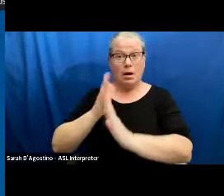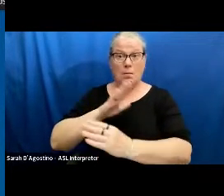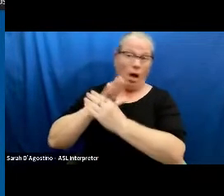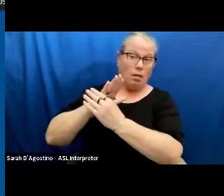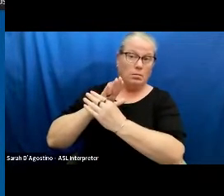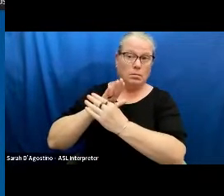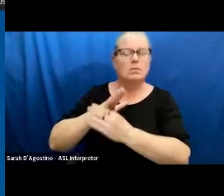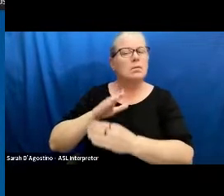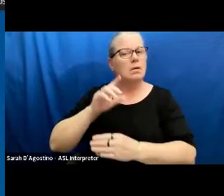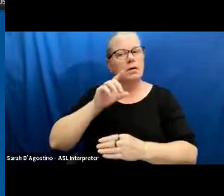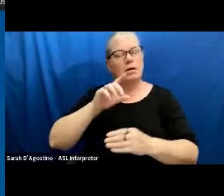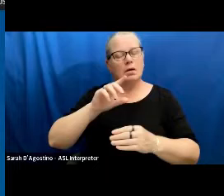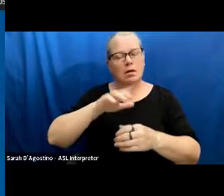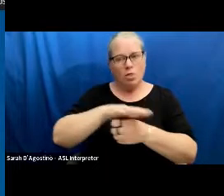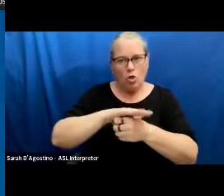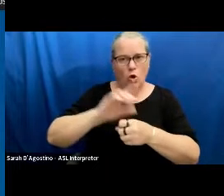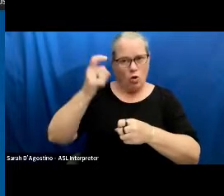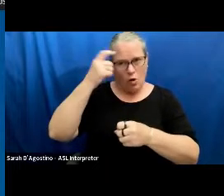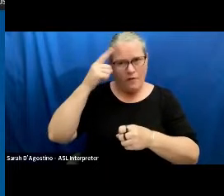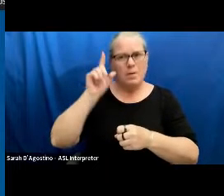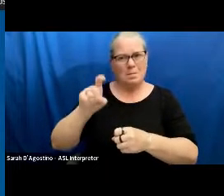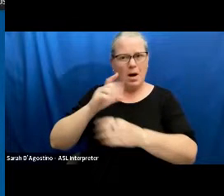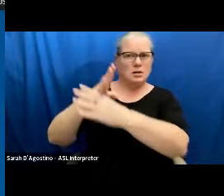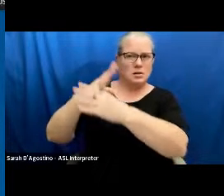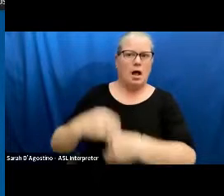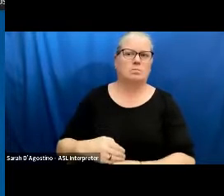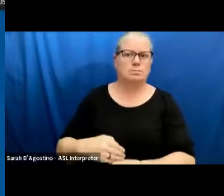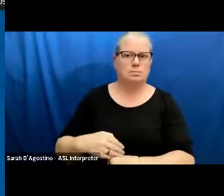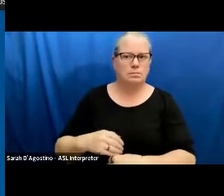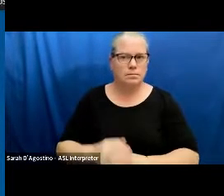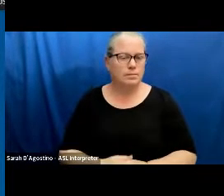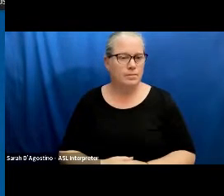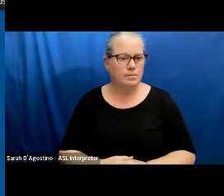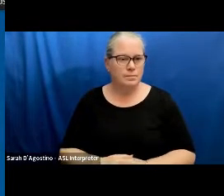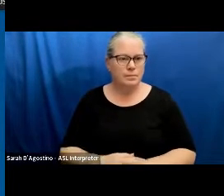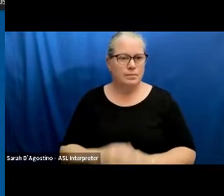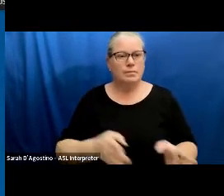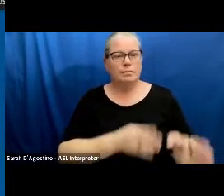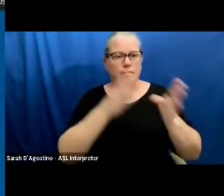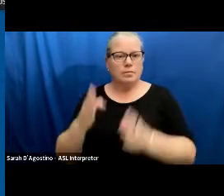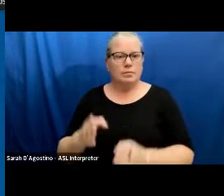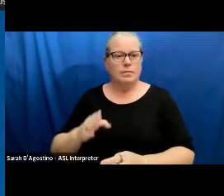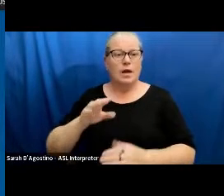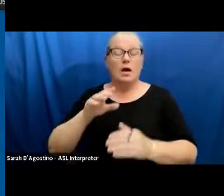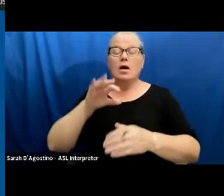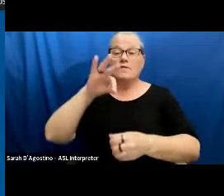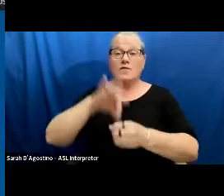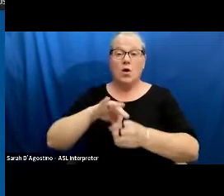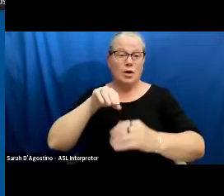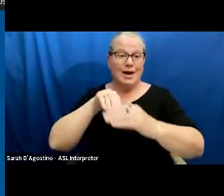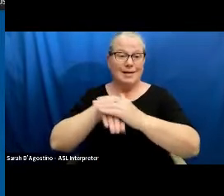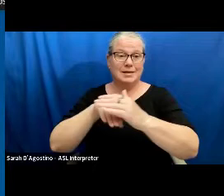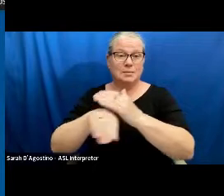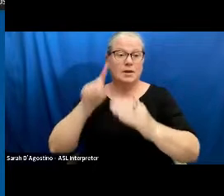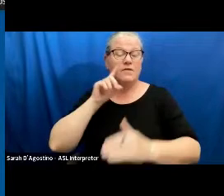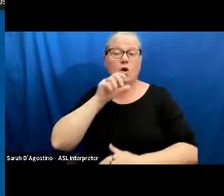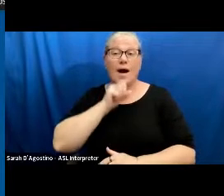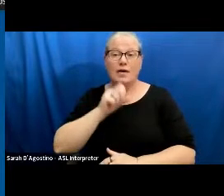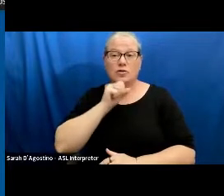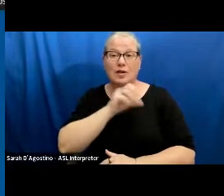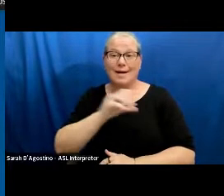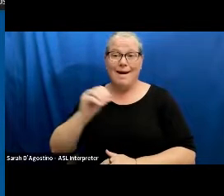and handicapped act it protects both elderly voters and voters with disabilities and it does so